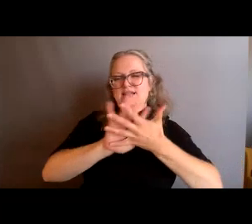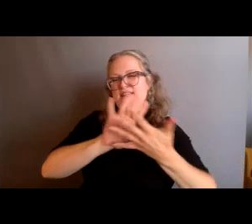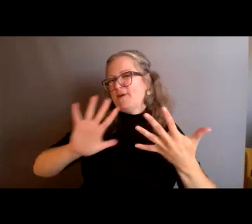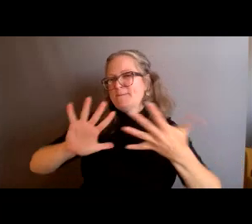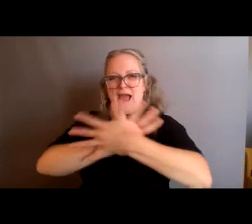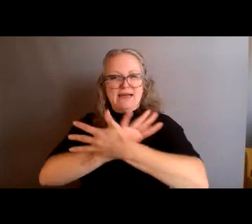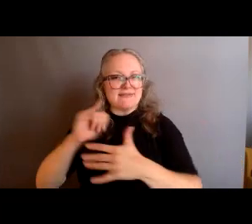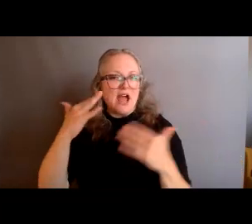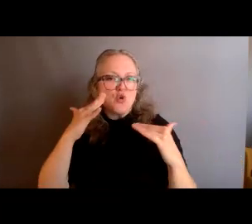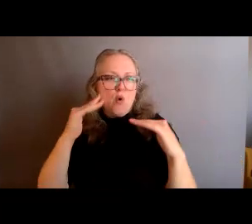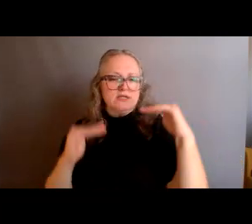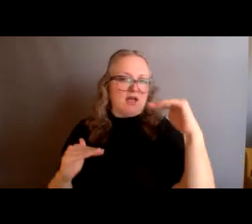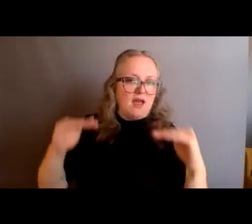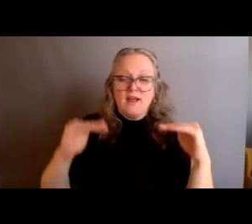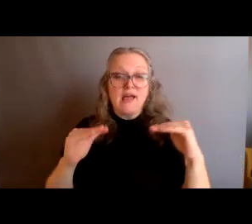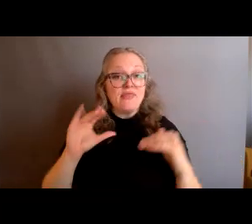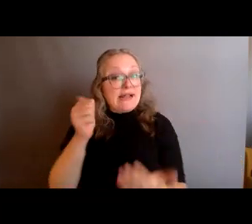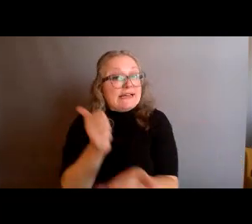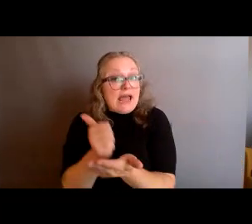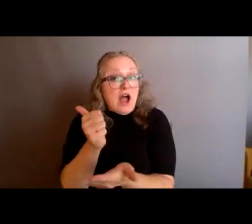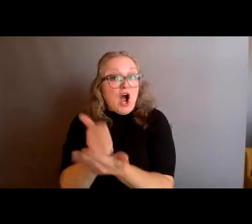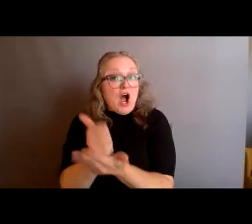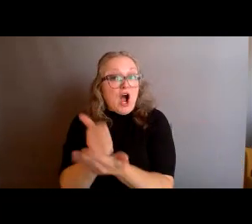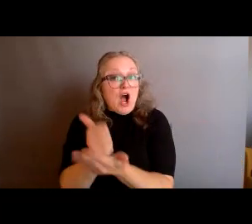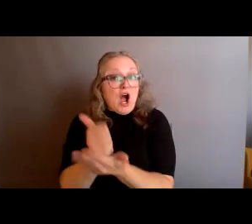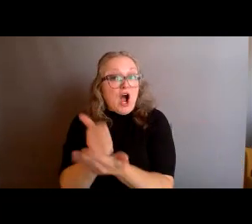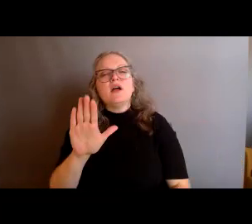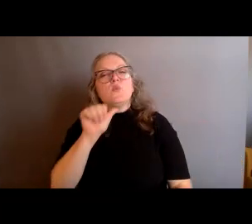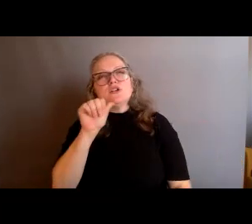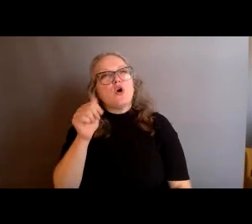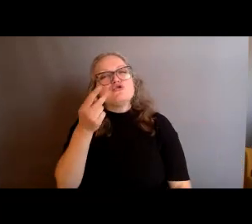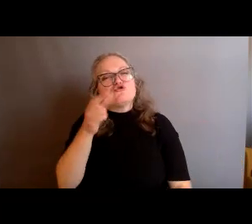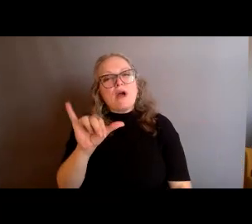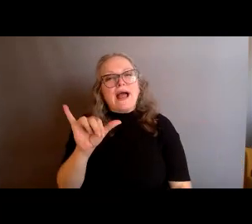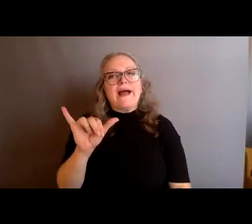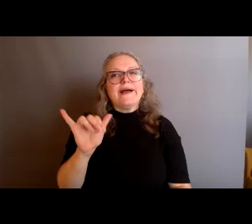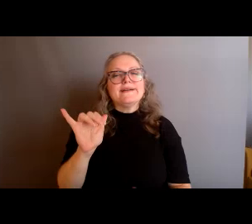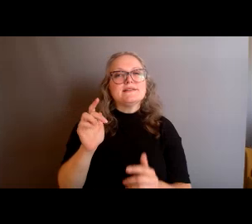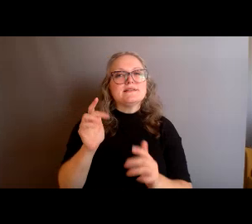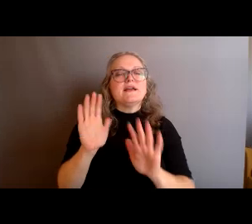can be a big help. You know, we try. We don't try to let anybody. We always try to offer something,